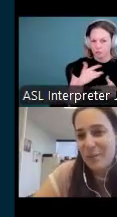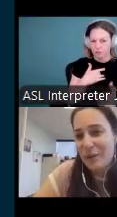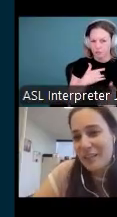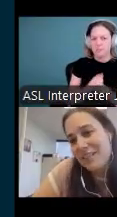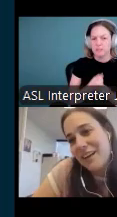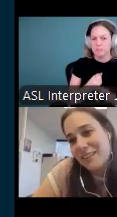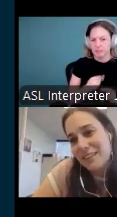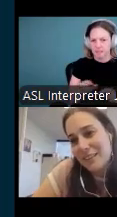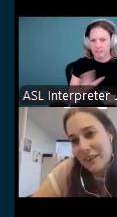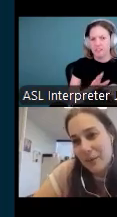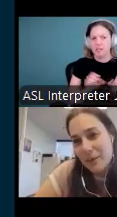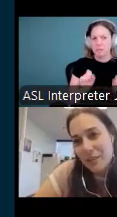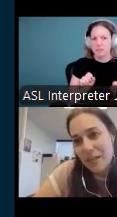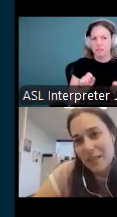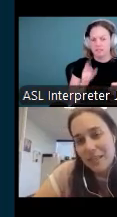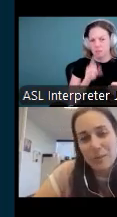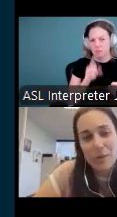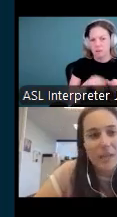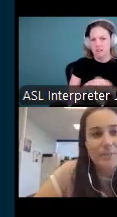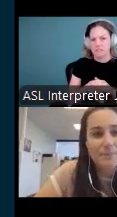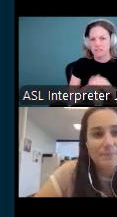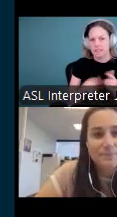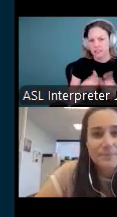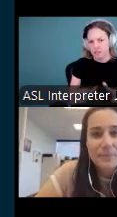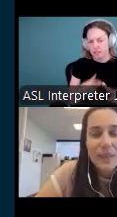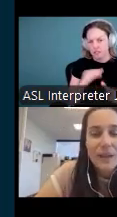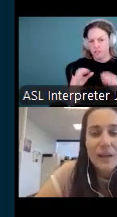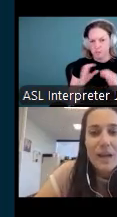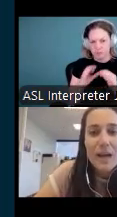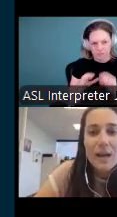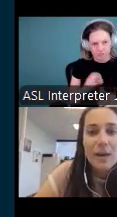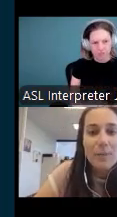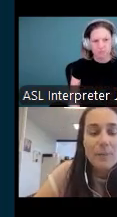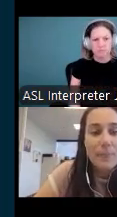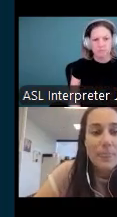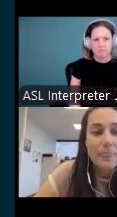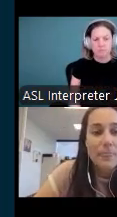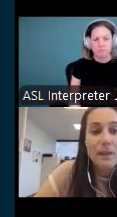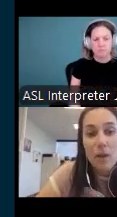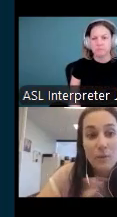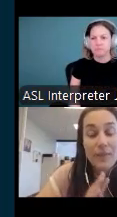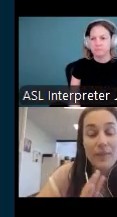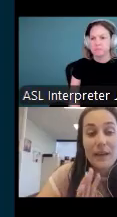ability to access their language and communicate along with that,